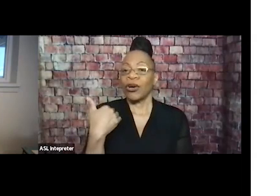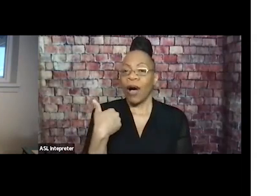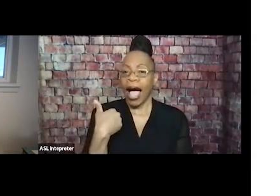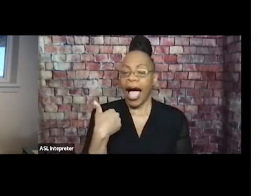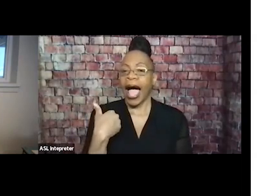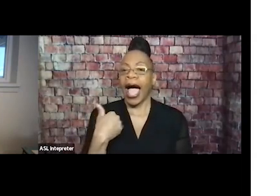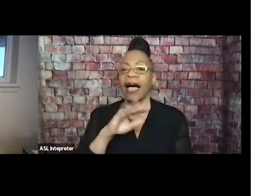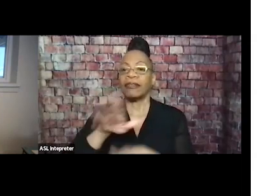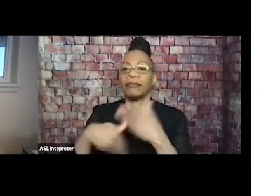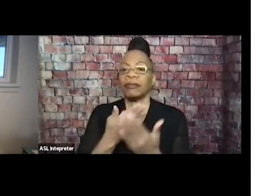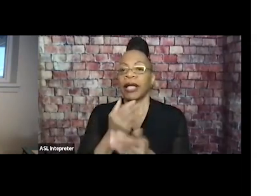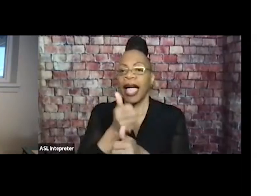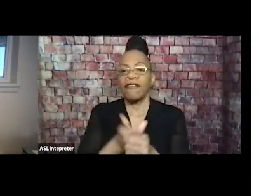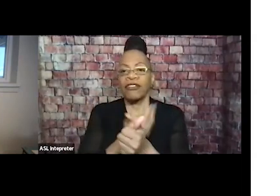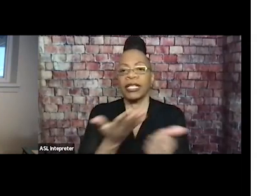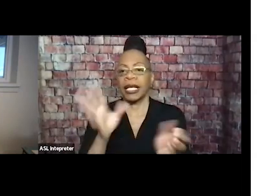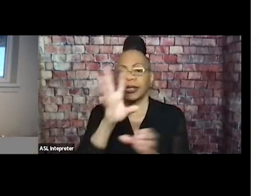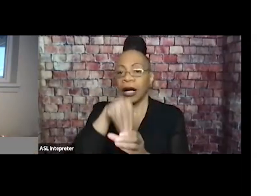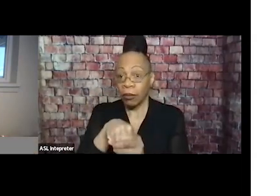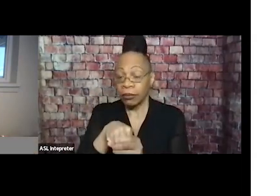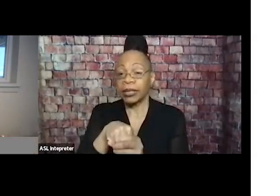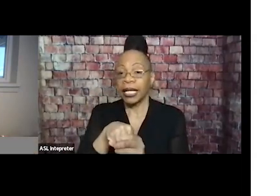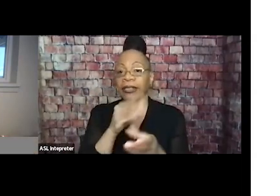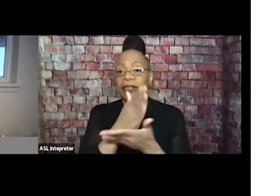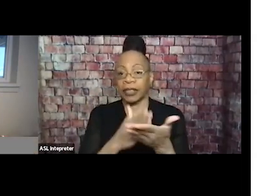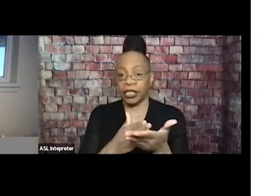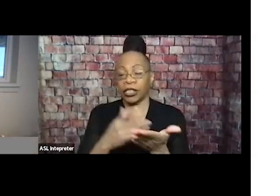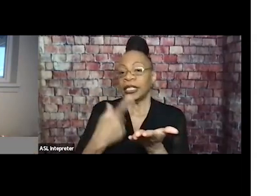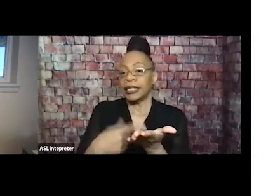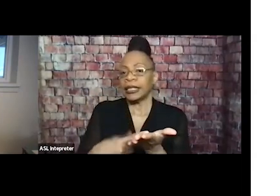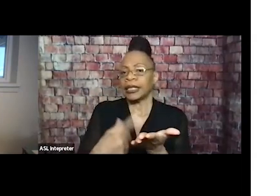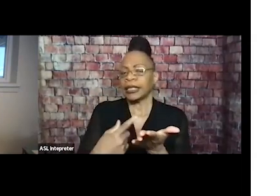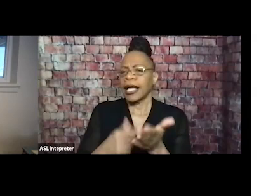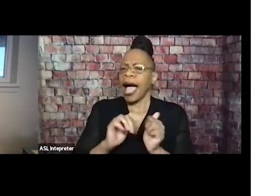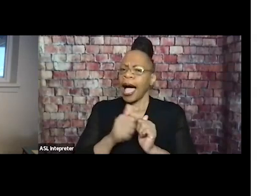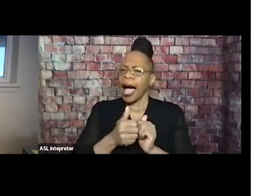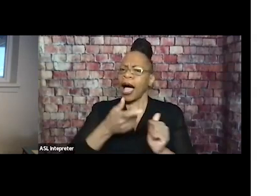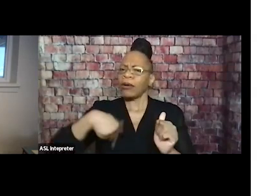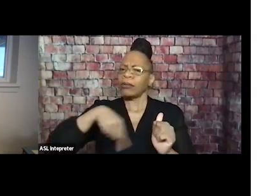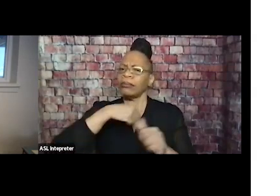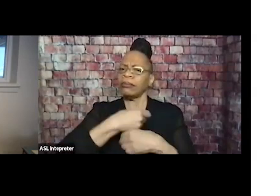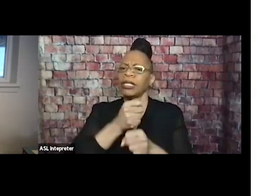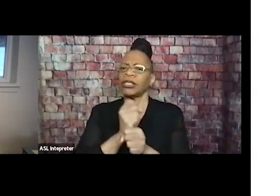and mental health sections, which are going to discuss how do we make sure that the medical records and evidence that we're providing